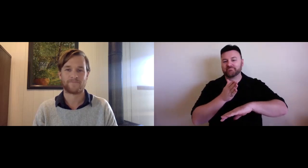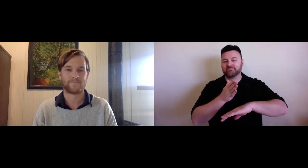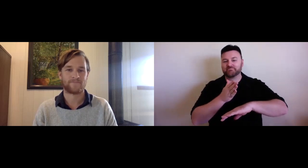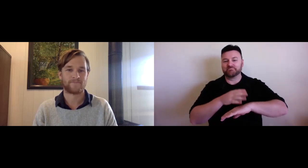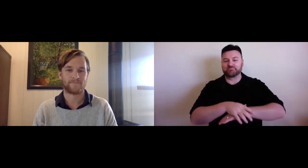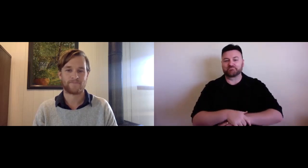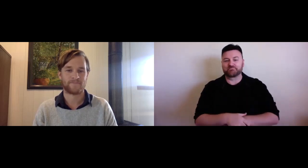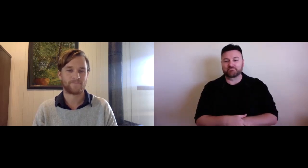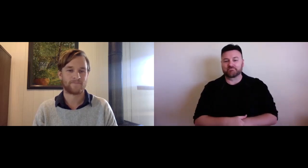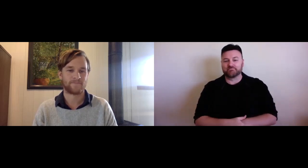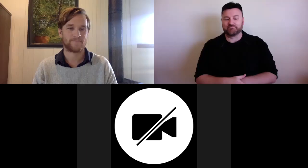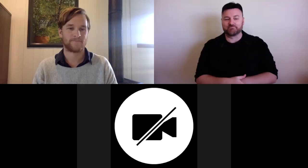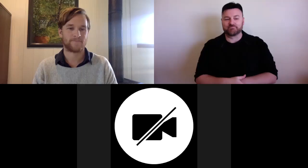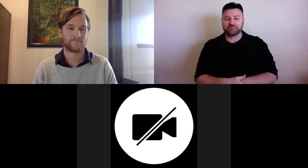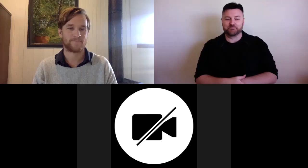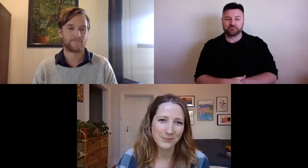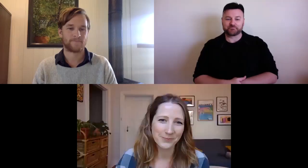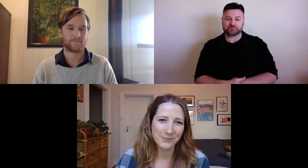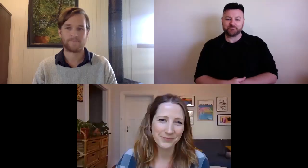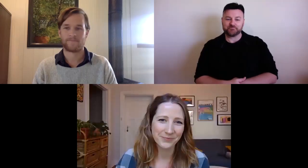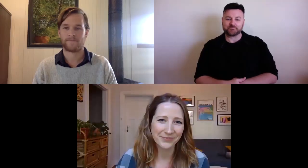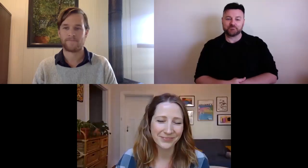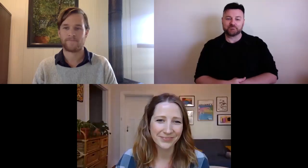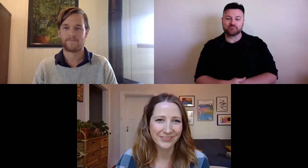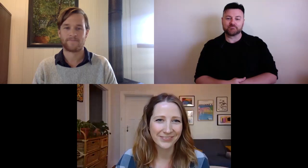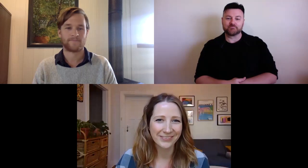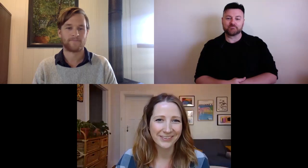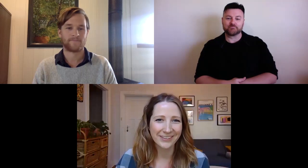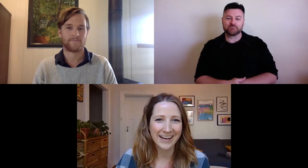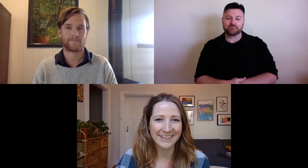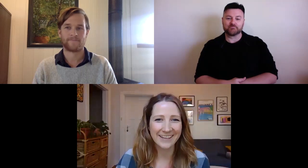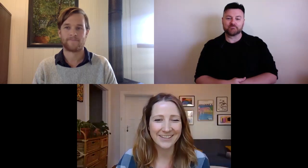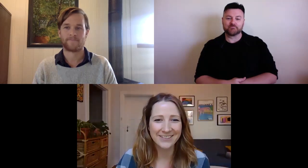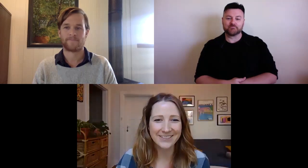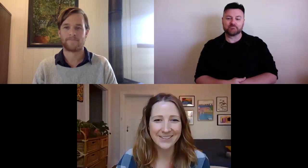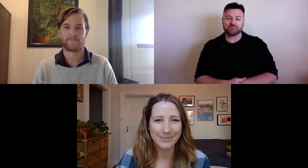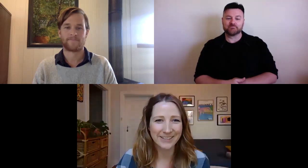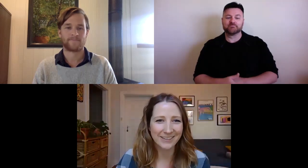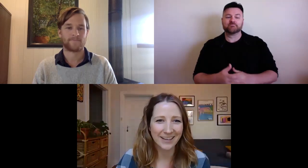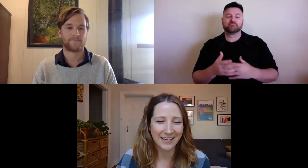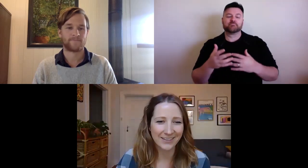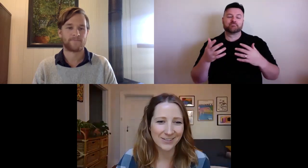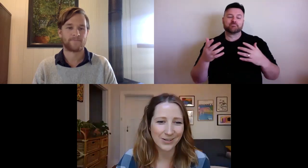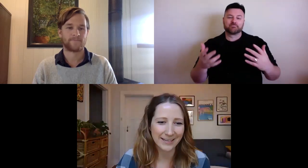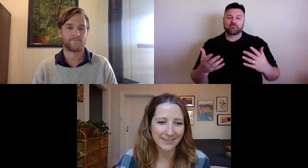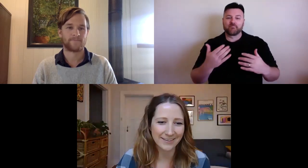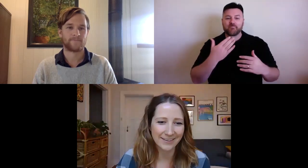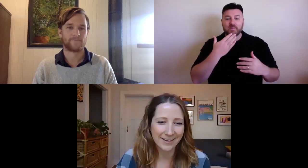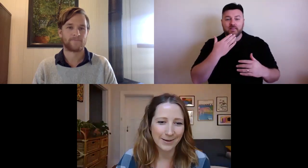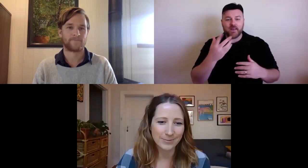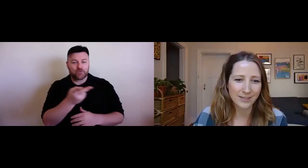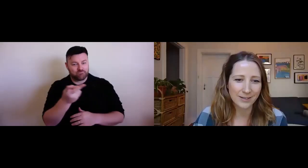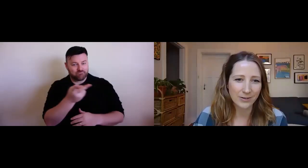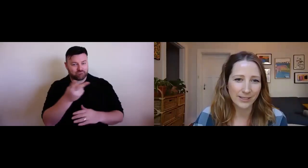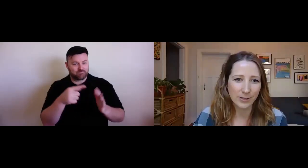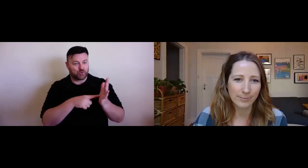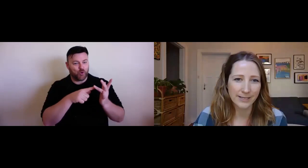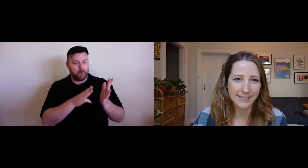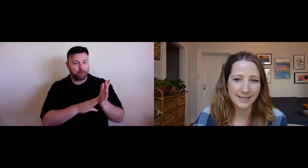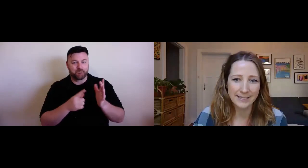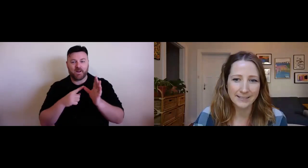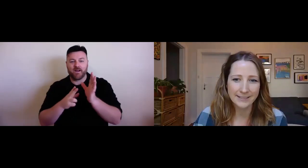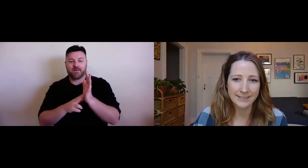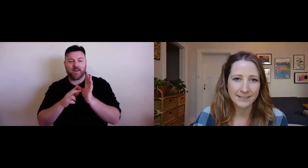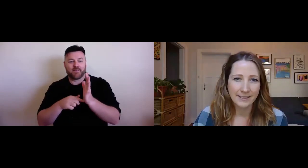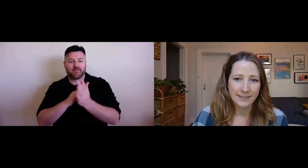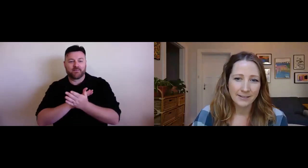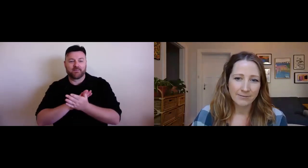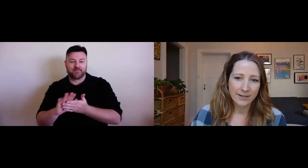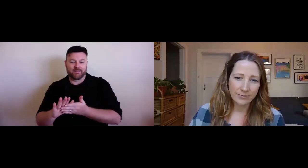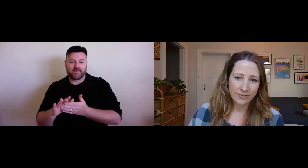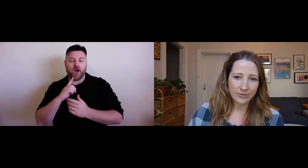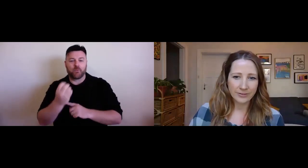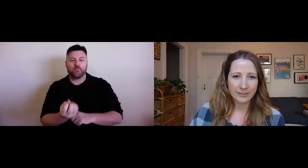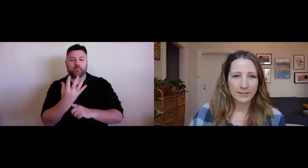Great. Thank you so much Tom and Ananth. I'll bring up my final few